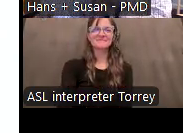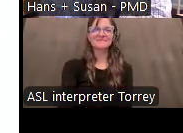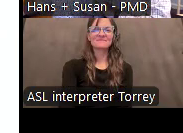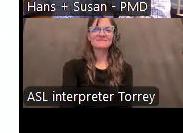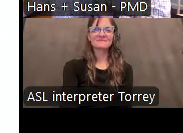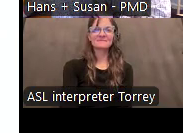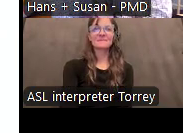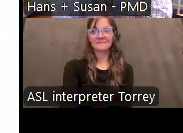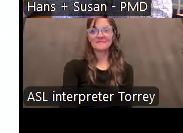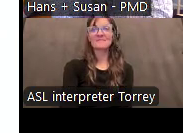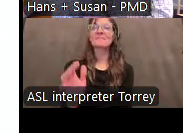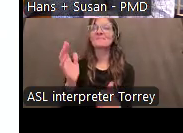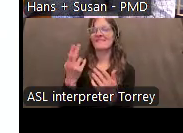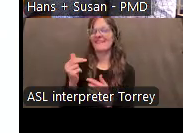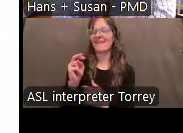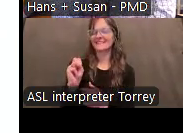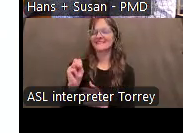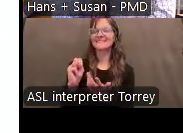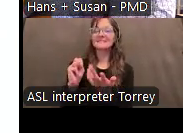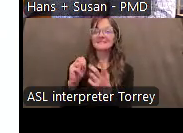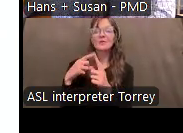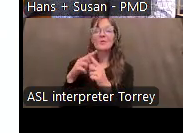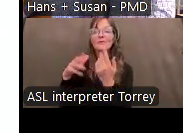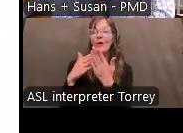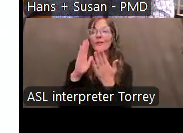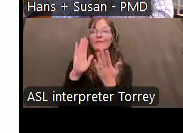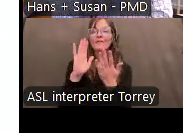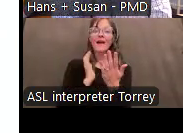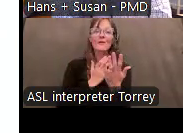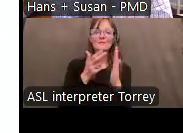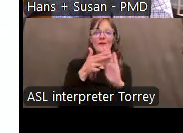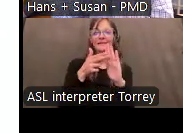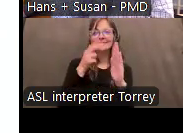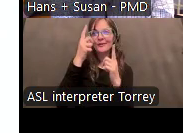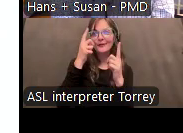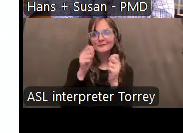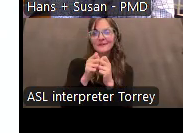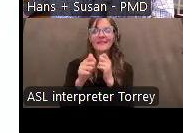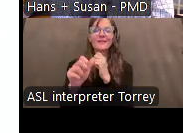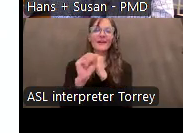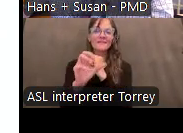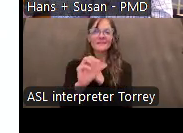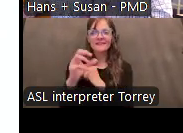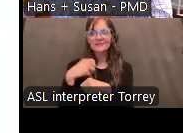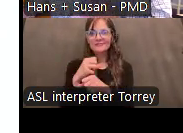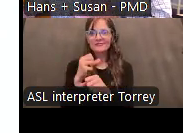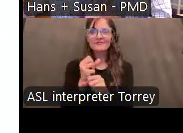and we have all our advertising created and everything's set to go, it's time to launch.